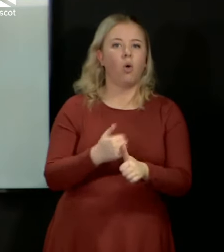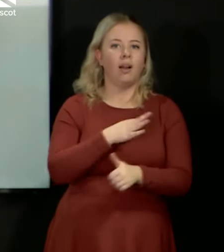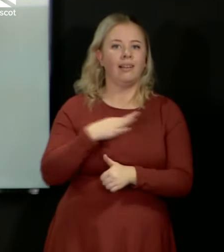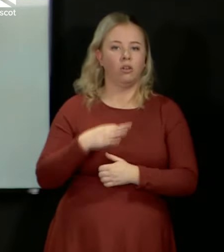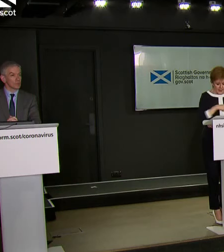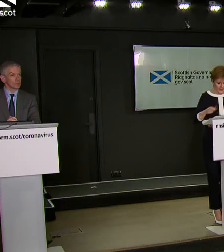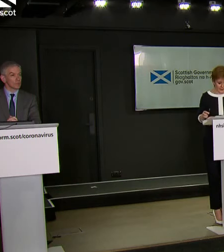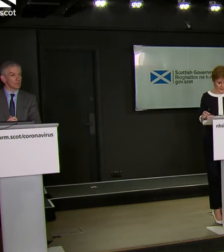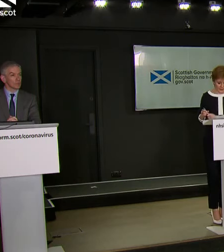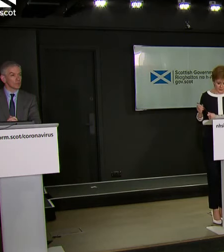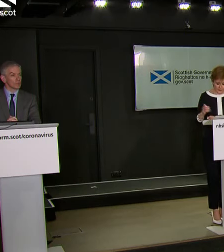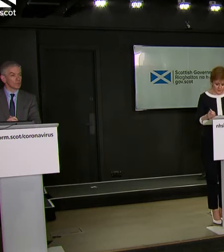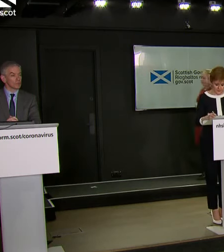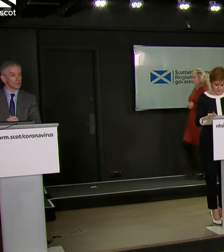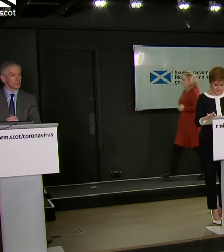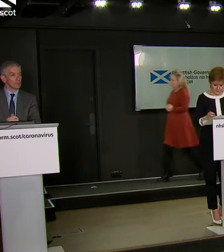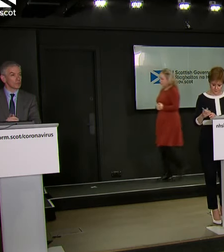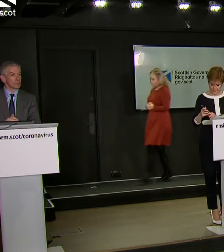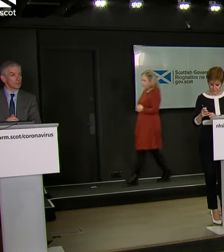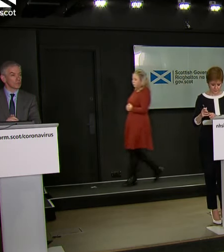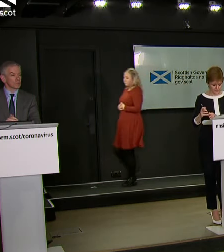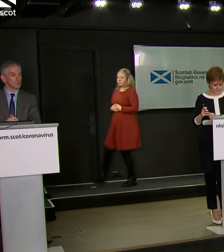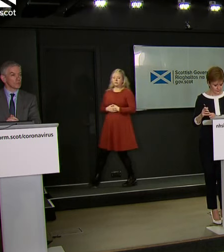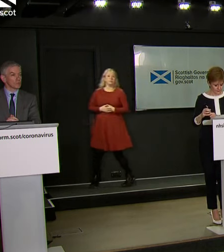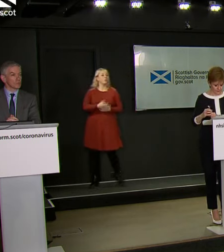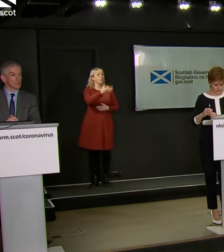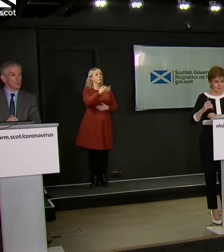Chris Musson from the Sun.